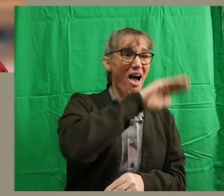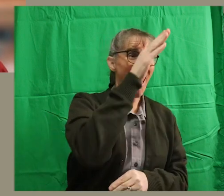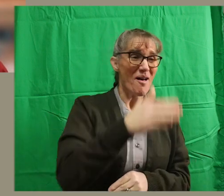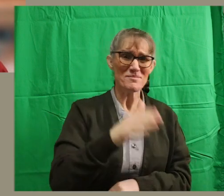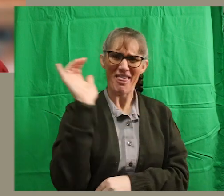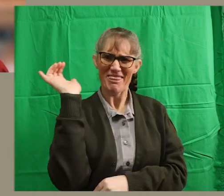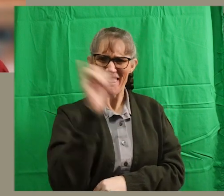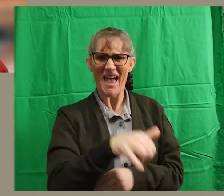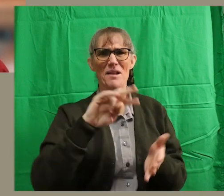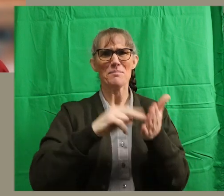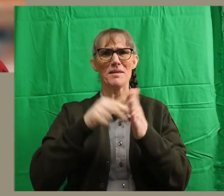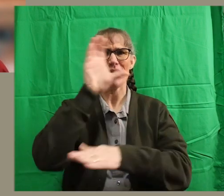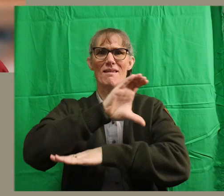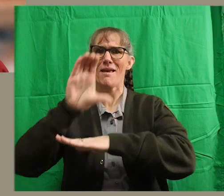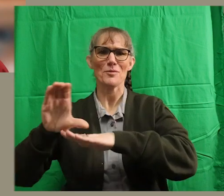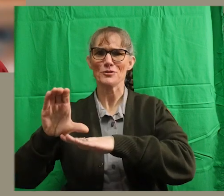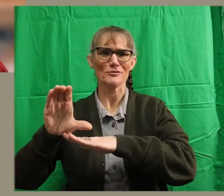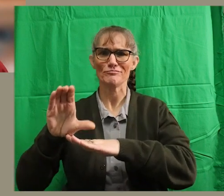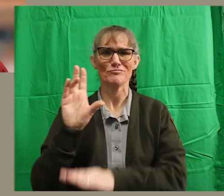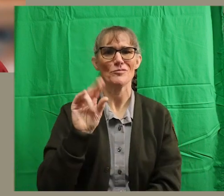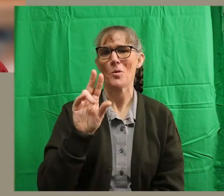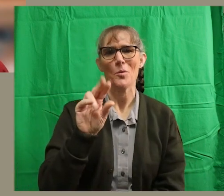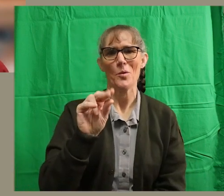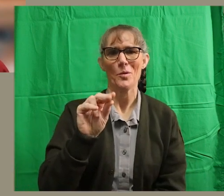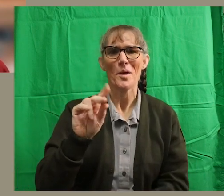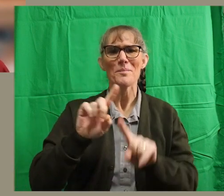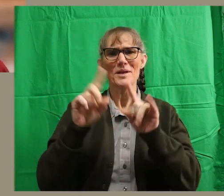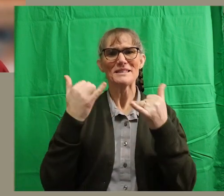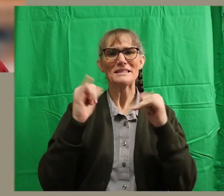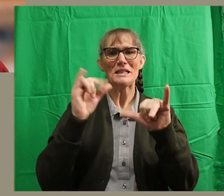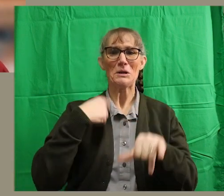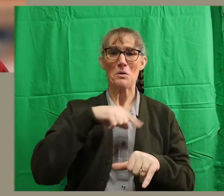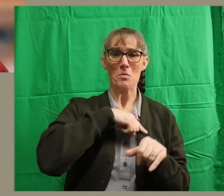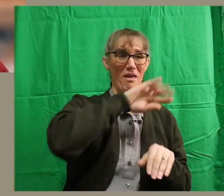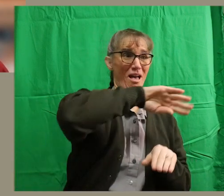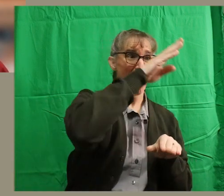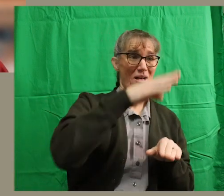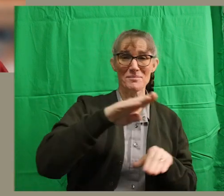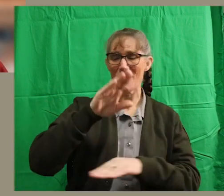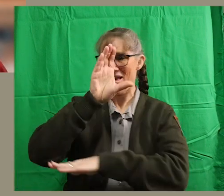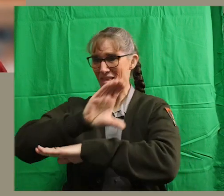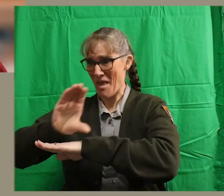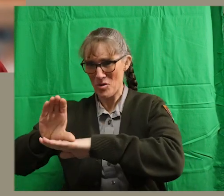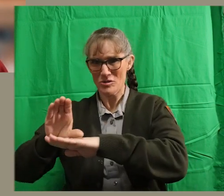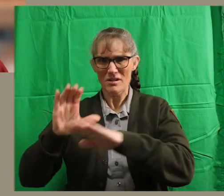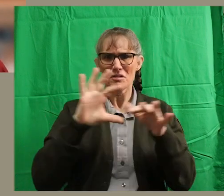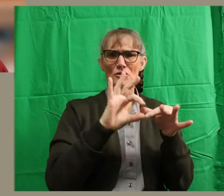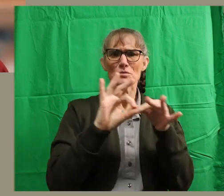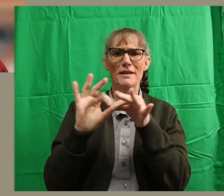the defining characteristic, even though that's what we associate camels with. And so similarly,